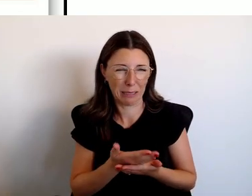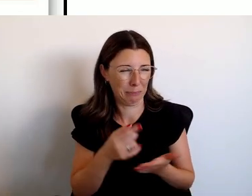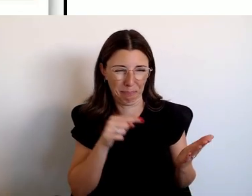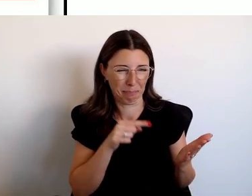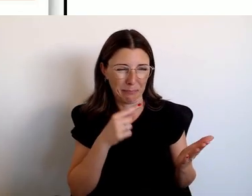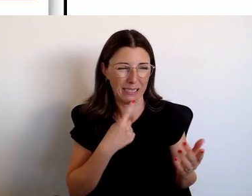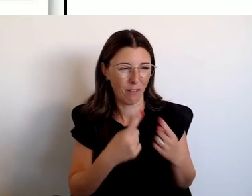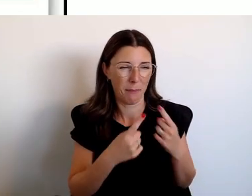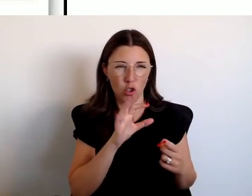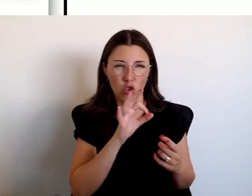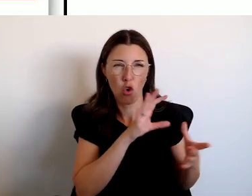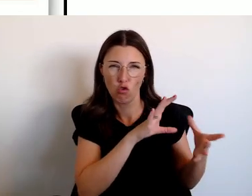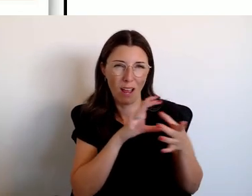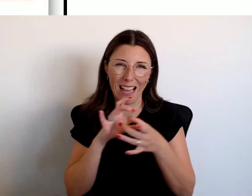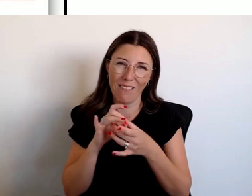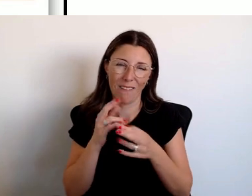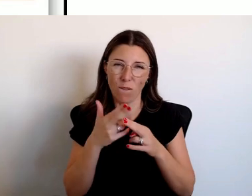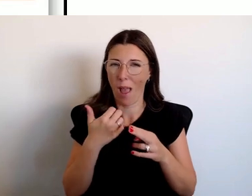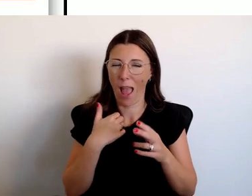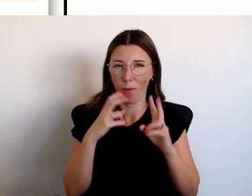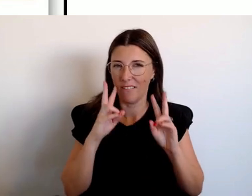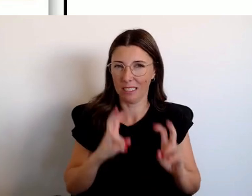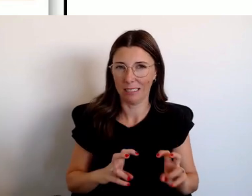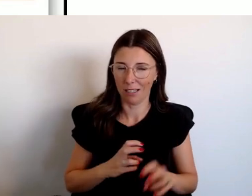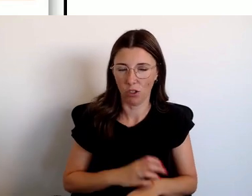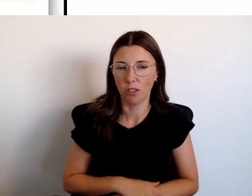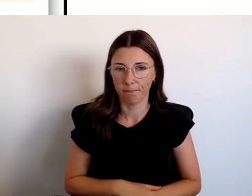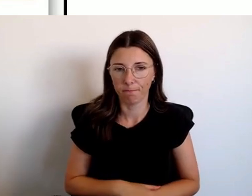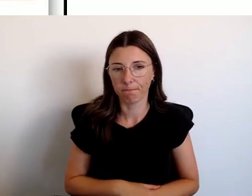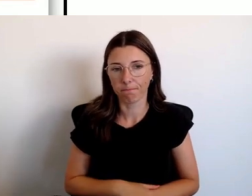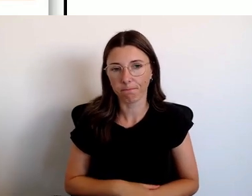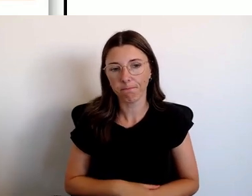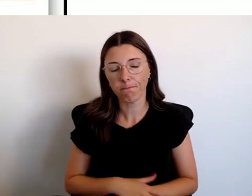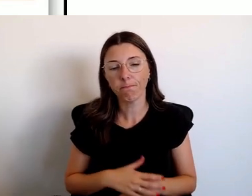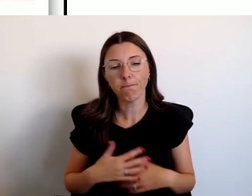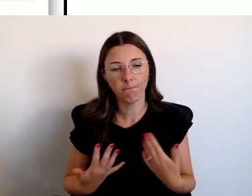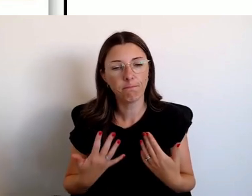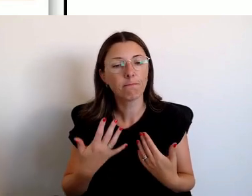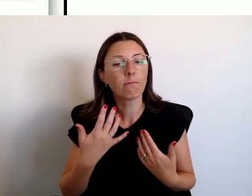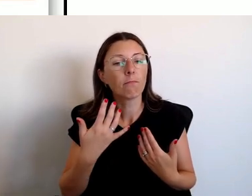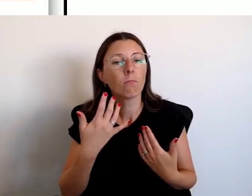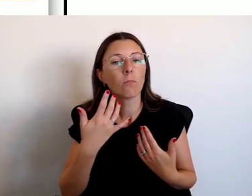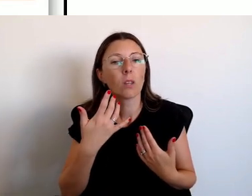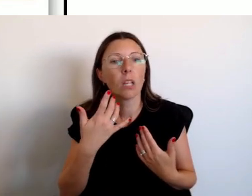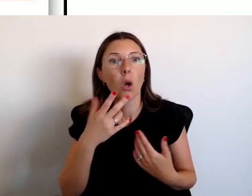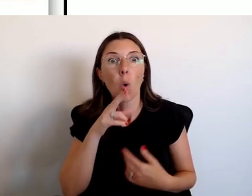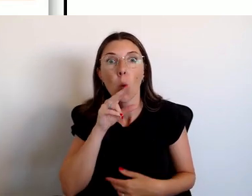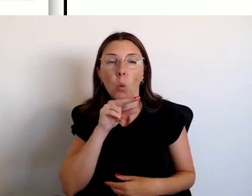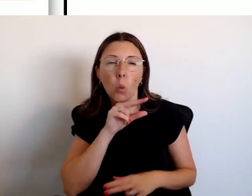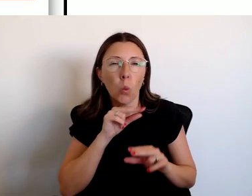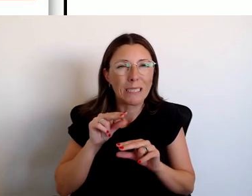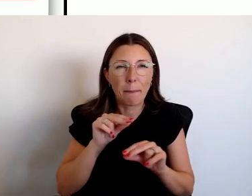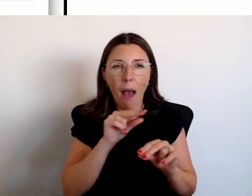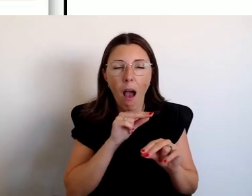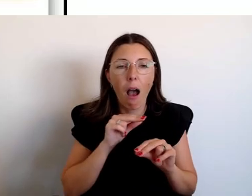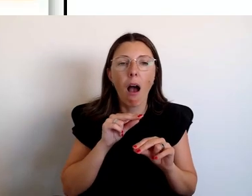going to need those for future investigative purposes. So what we're looking to use Whisper for is to feed